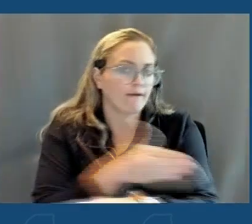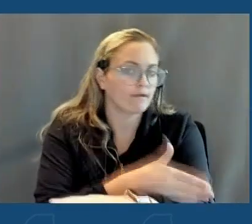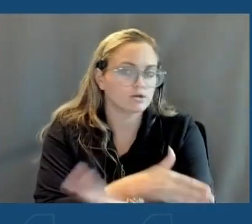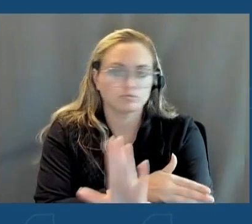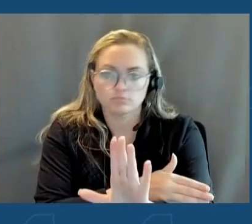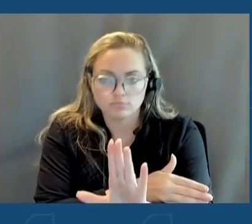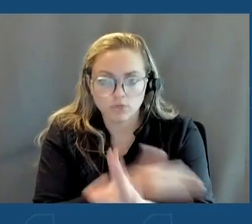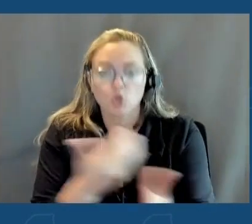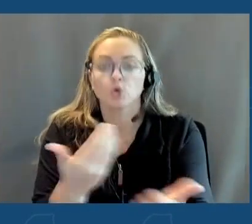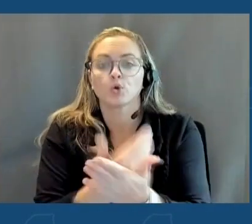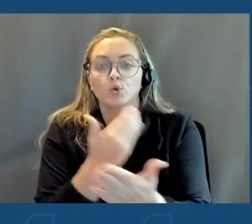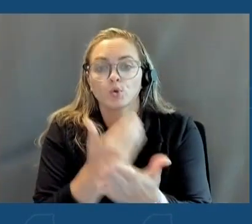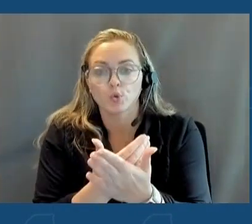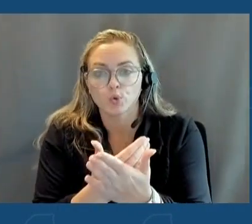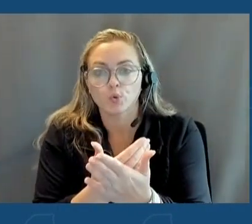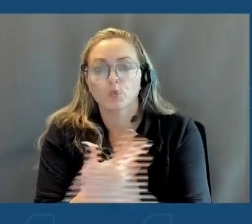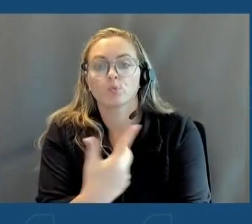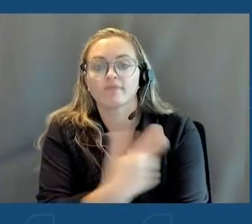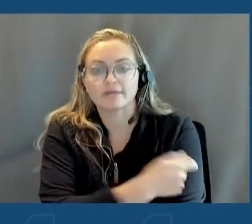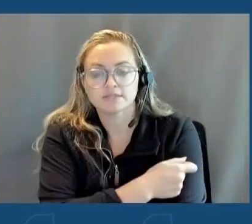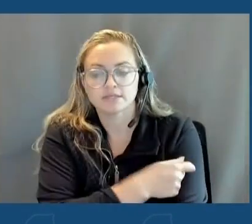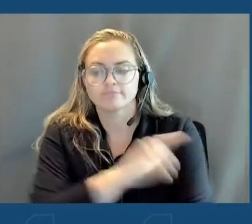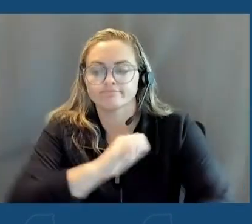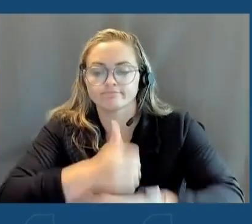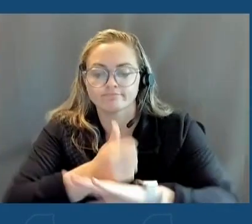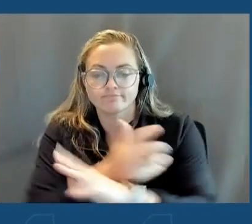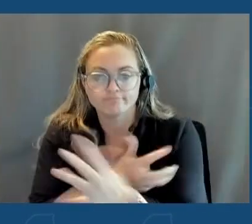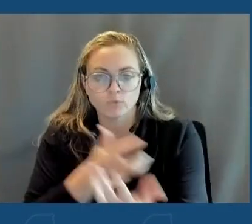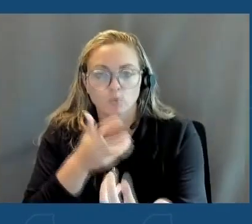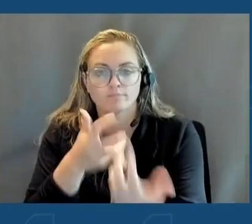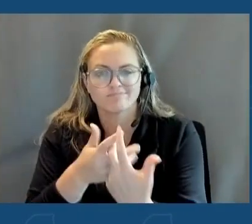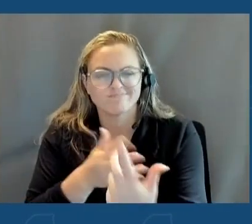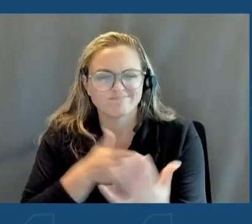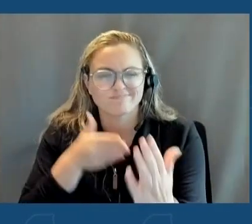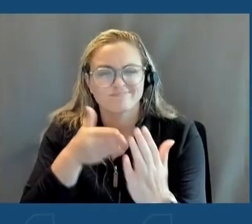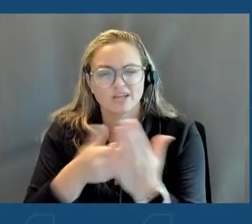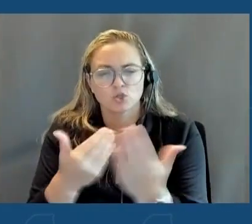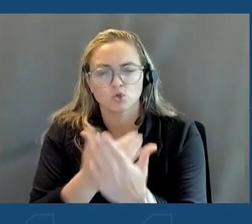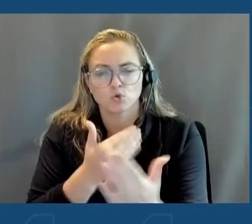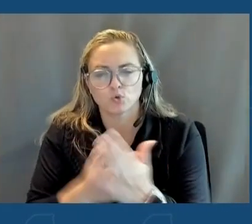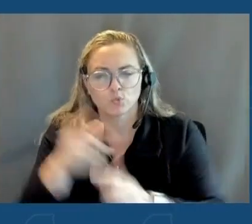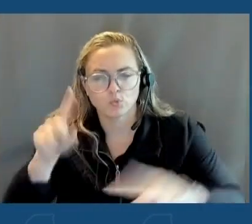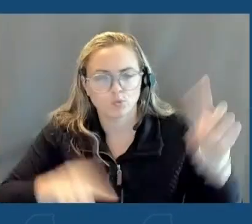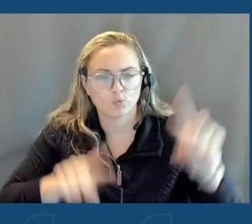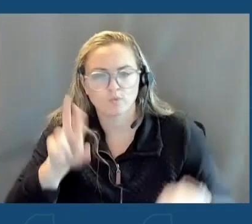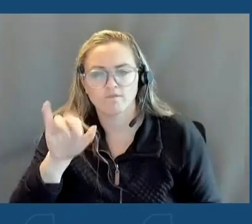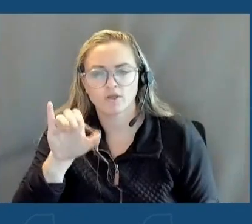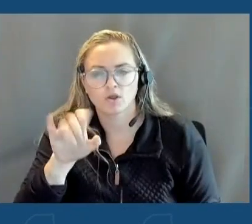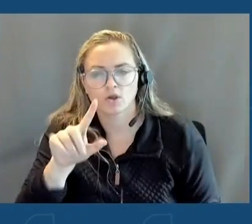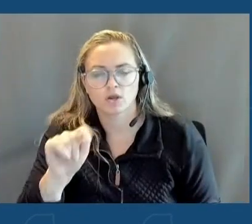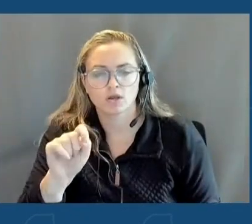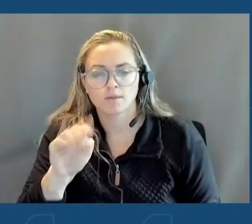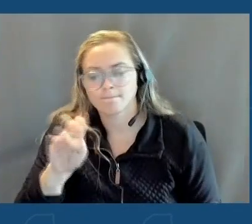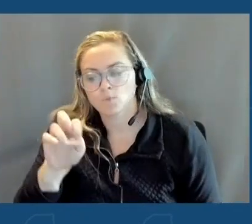A COUPLE OF POINTS. FIRST IT IS LITERALLY A NEW VACCINE. IT IS NOT A BOOSTER SHOT OR AN ENHANCER.